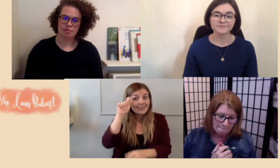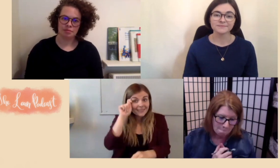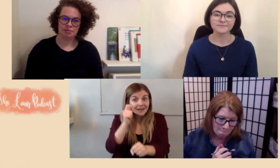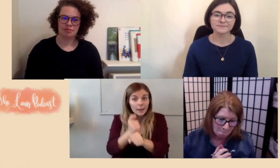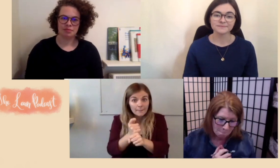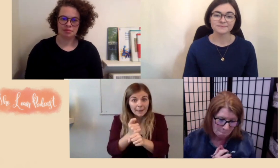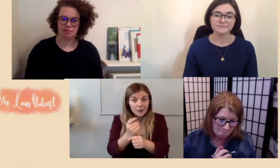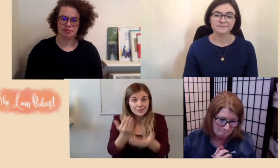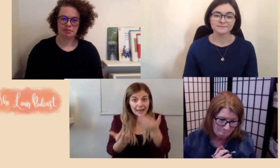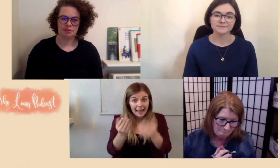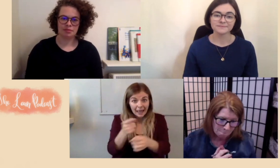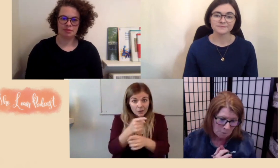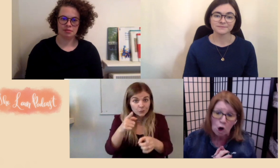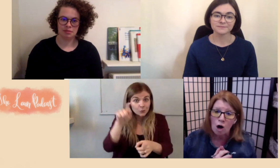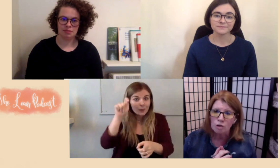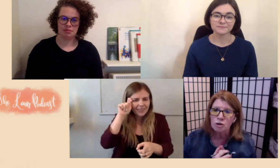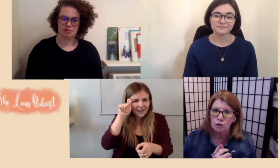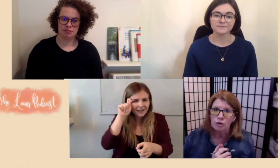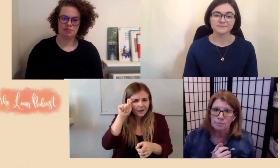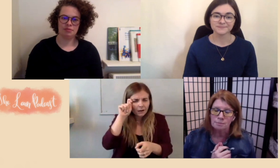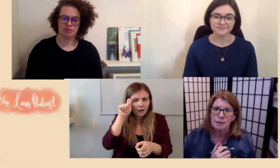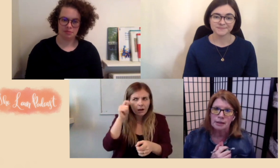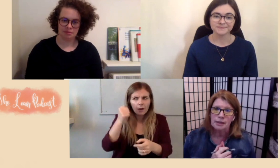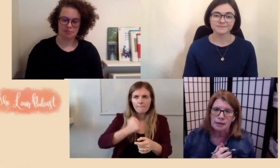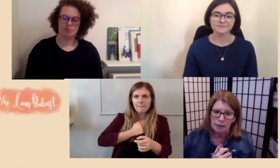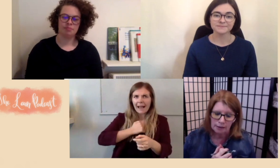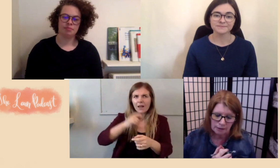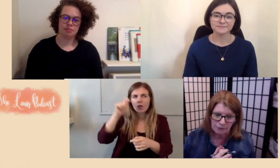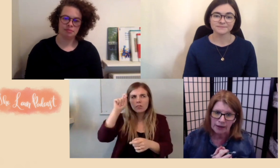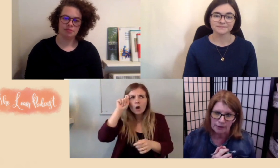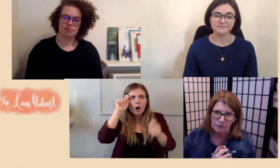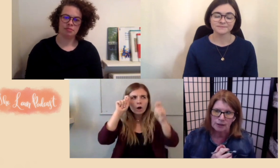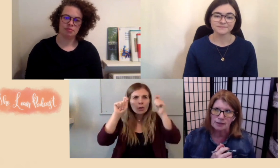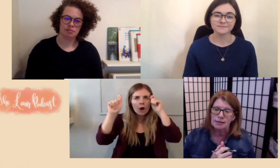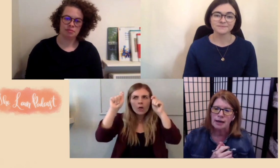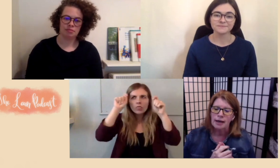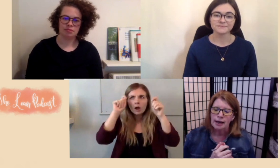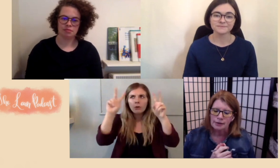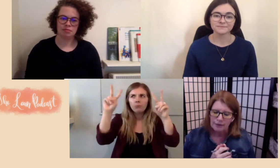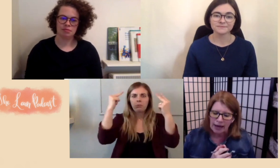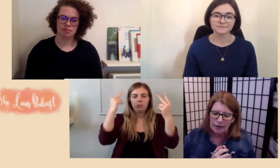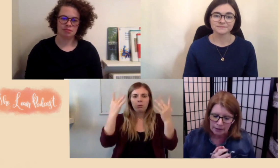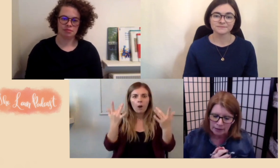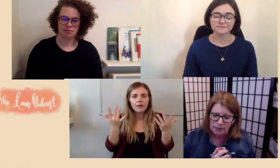and taking a look, and usually we find our thoughts from our emotions. The emotion is the first thing we feel.